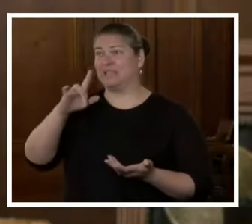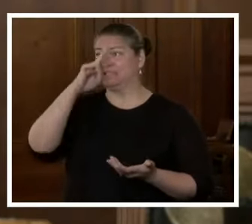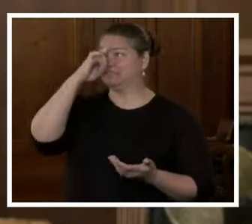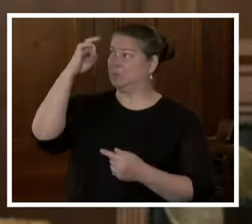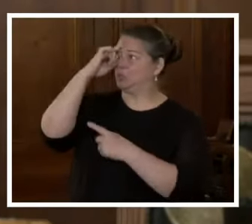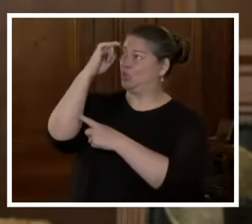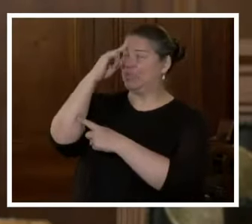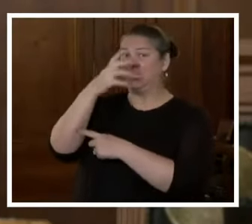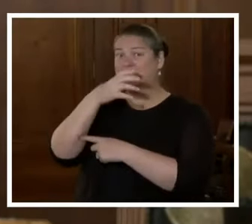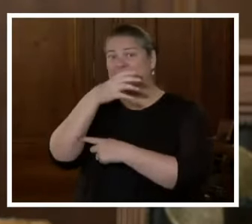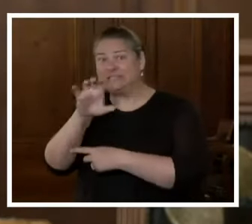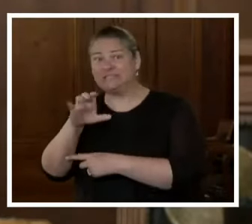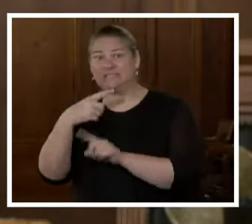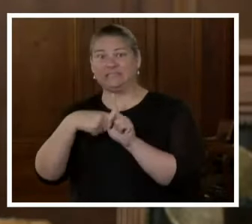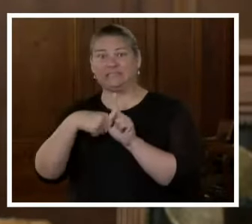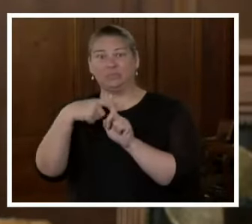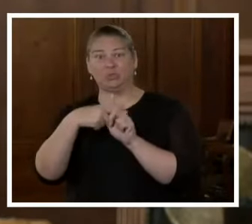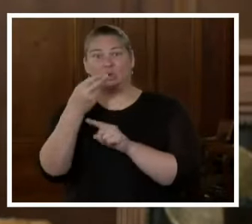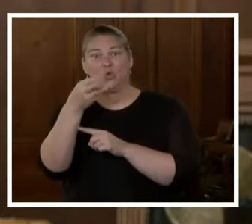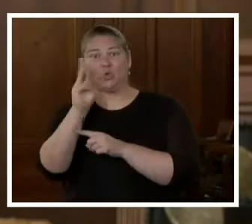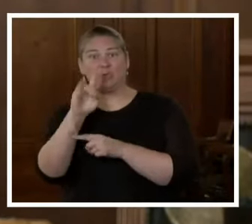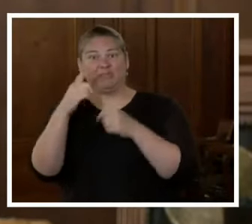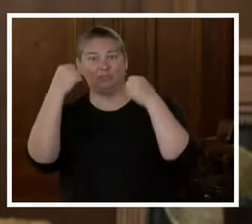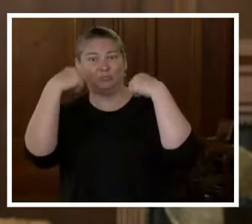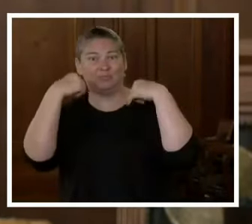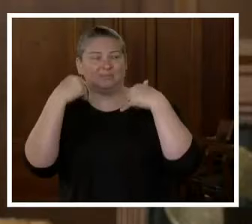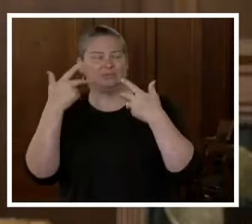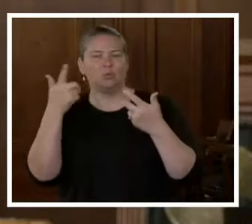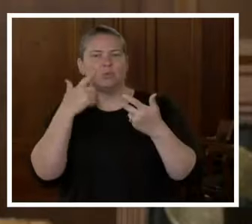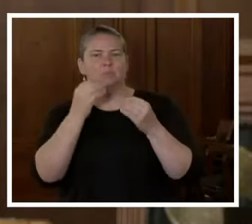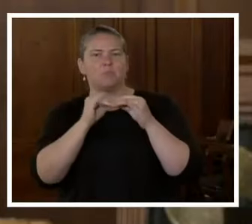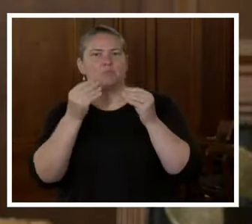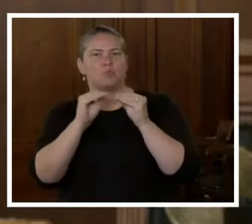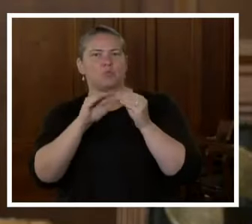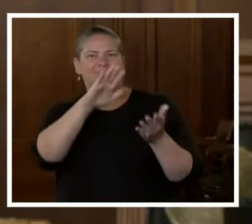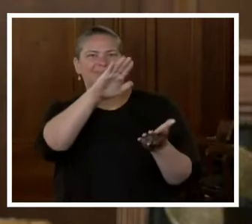MIGHT OTHERWISE. THANK YOU VERY MUCH, GOVERNOR.